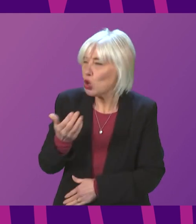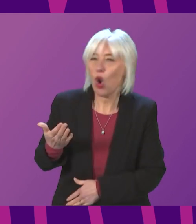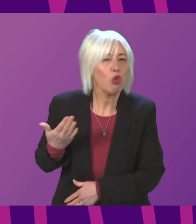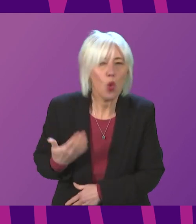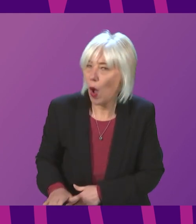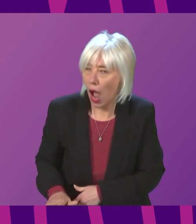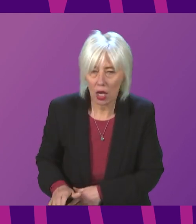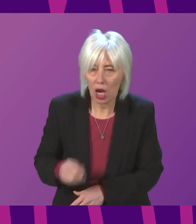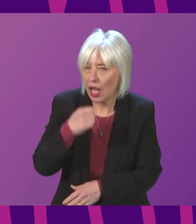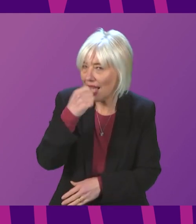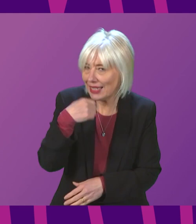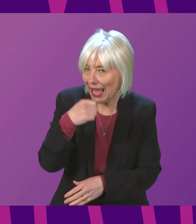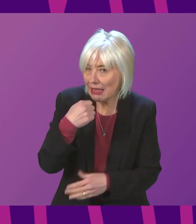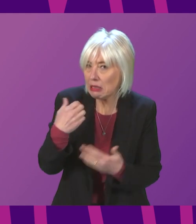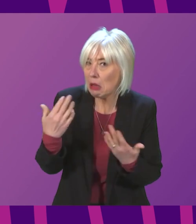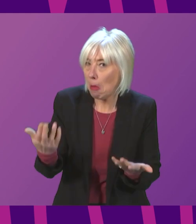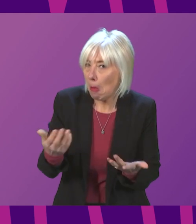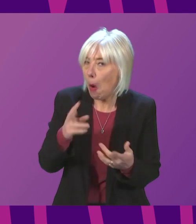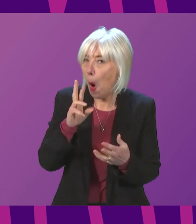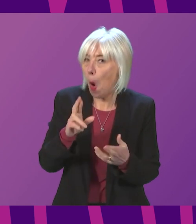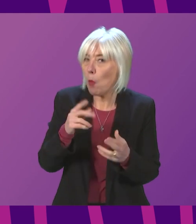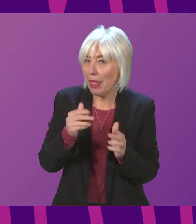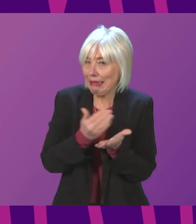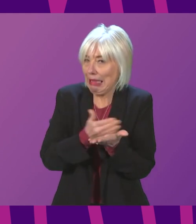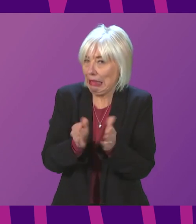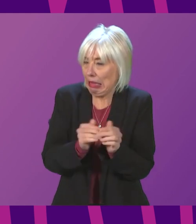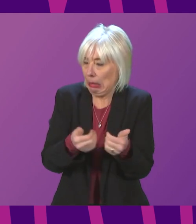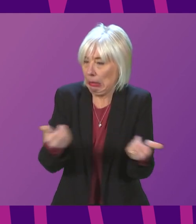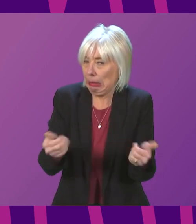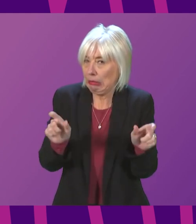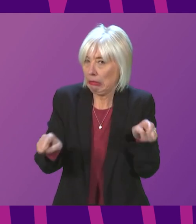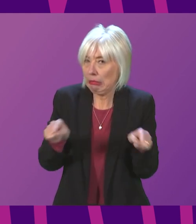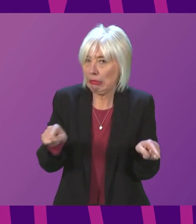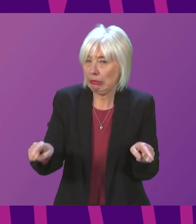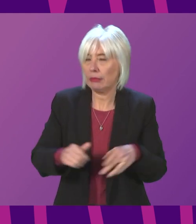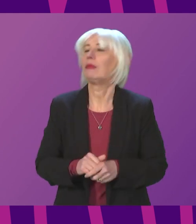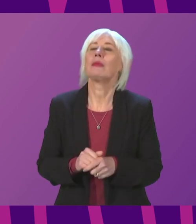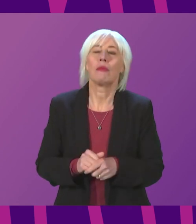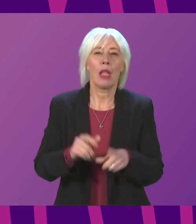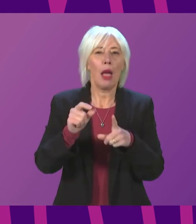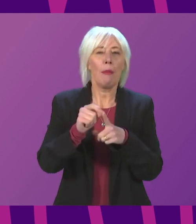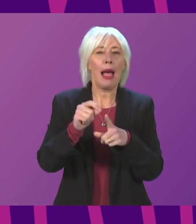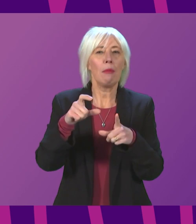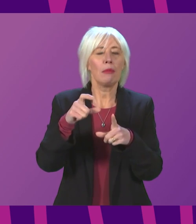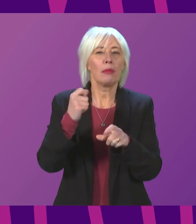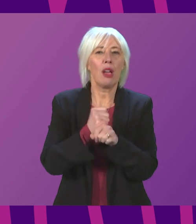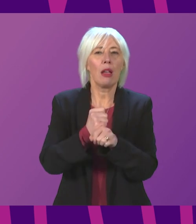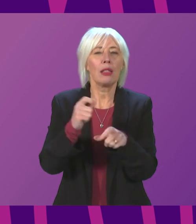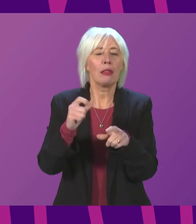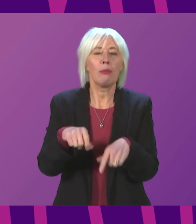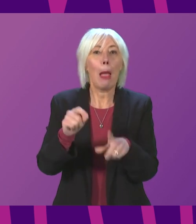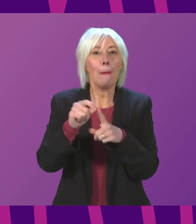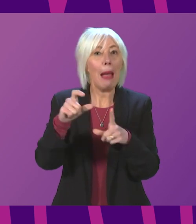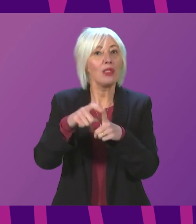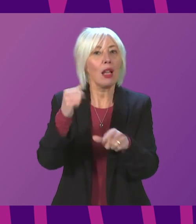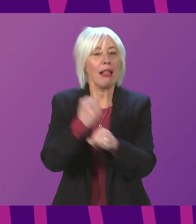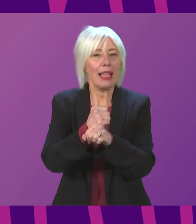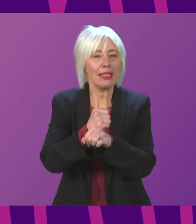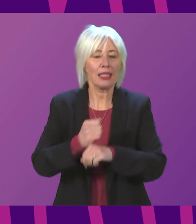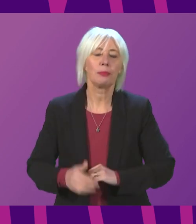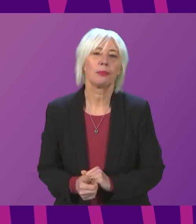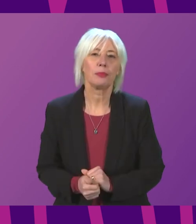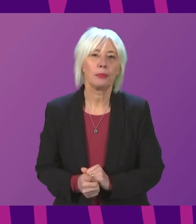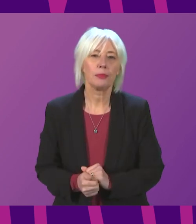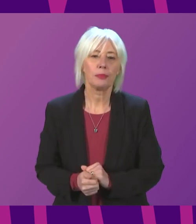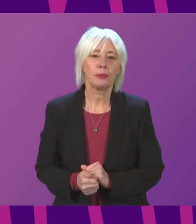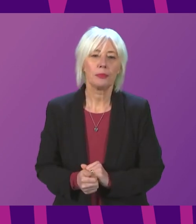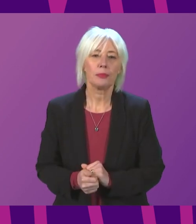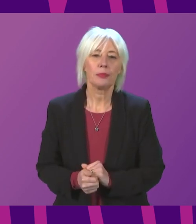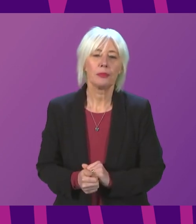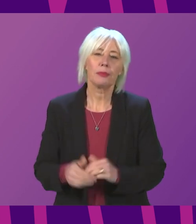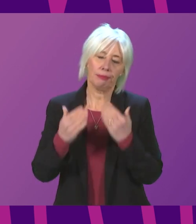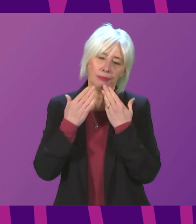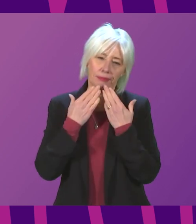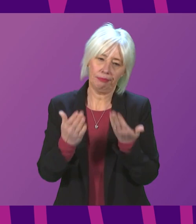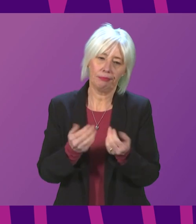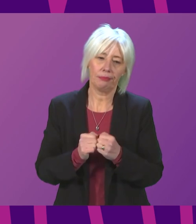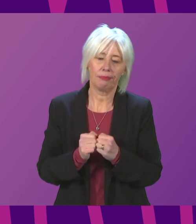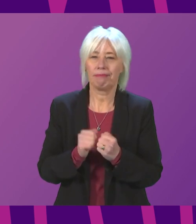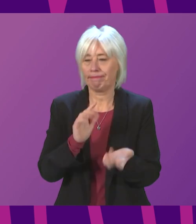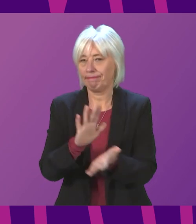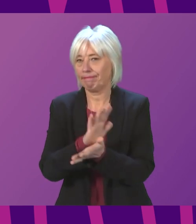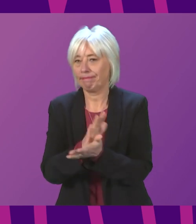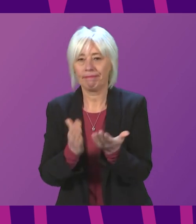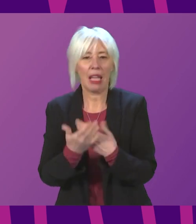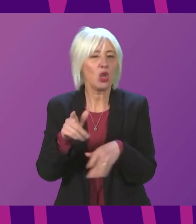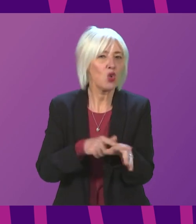tested. I hope that that distinction is clear.